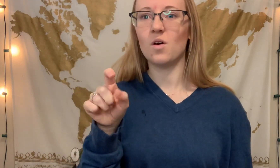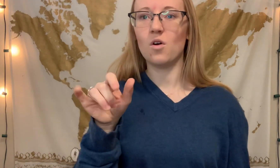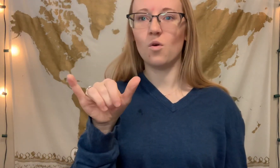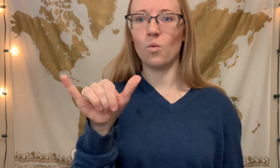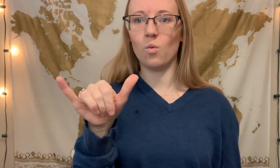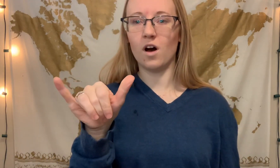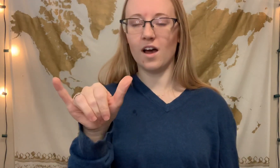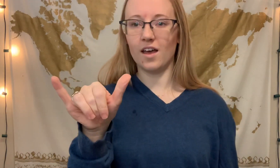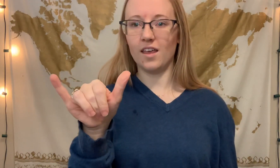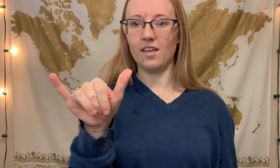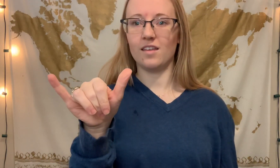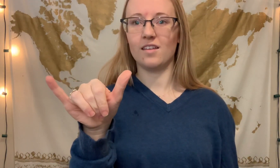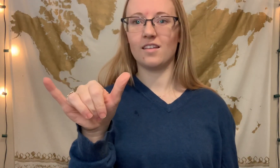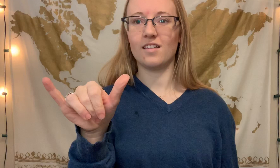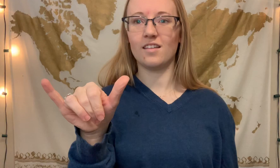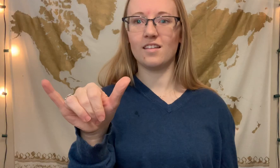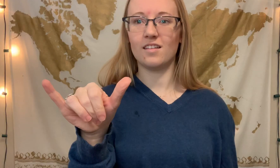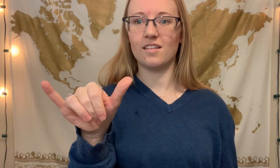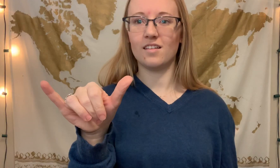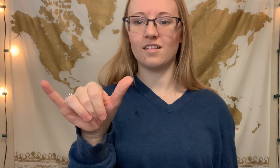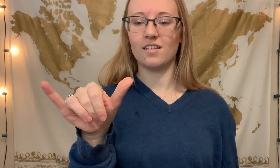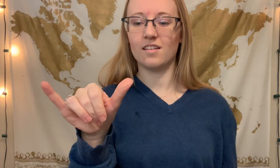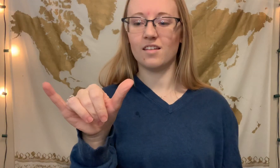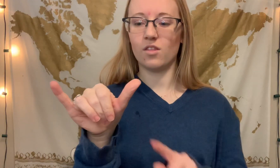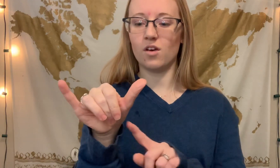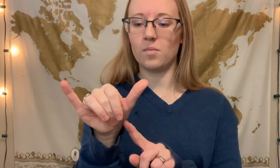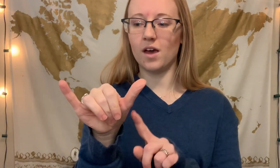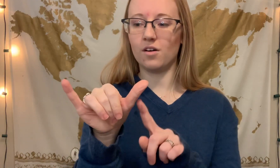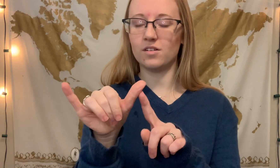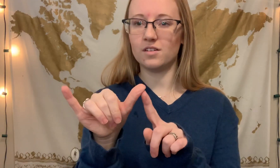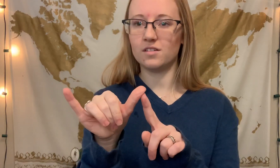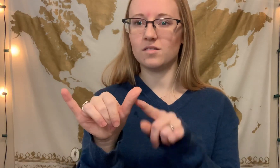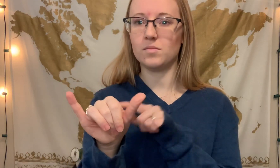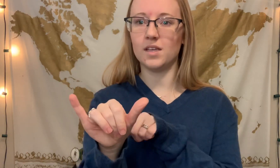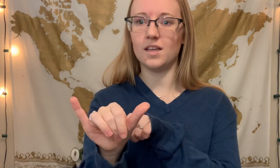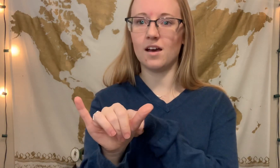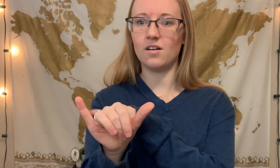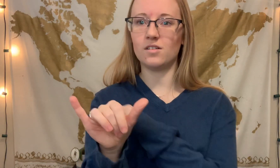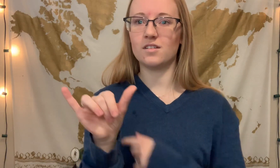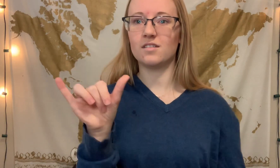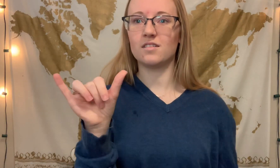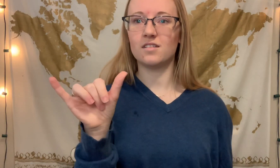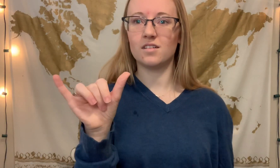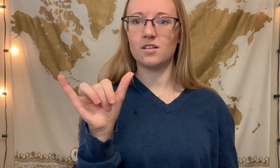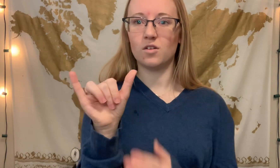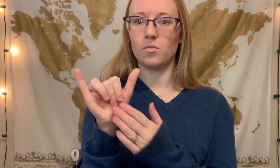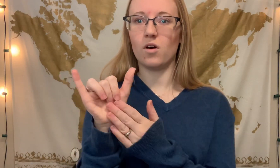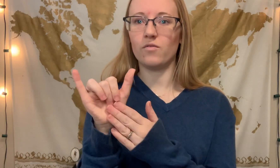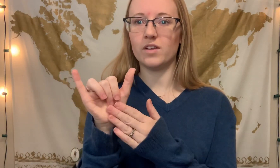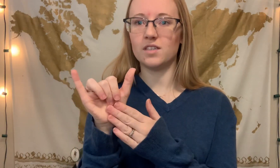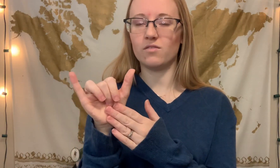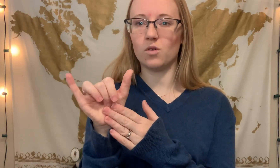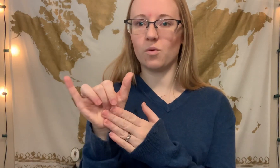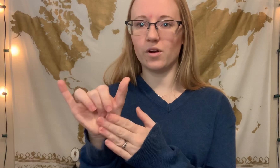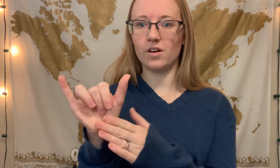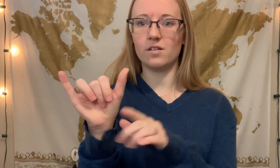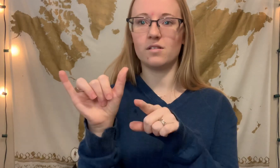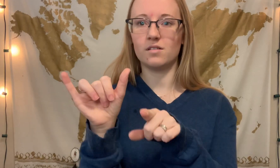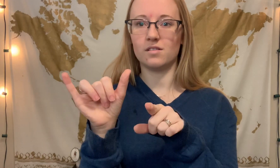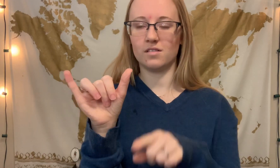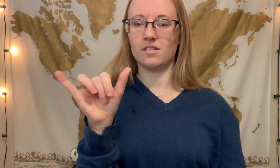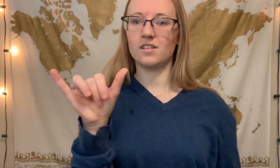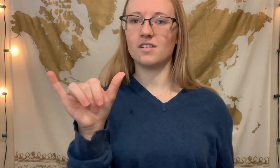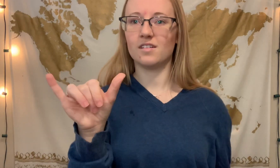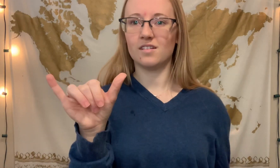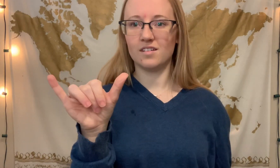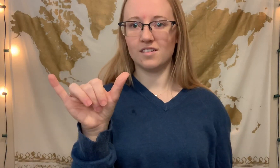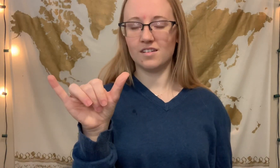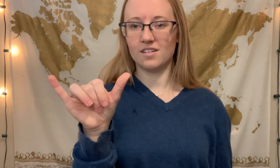Y, come out pinky out on facing forward.